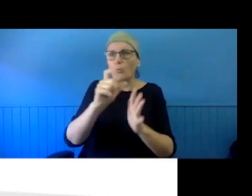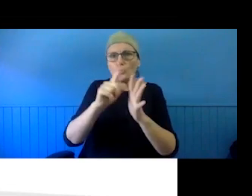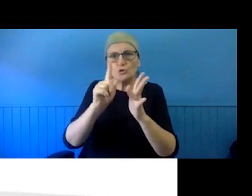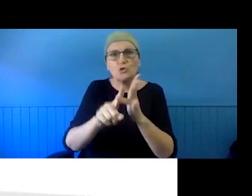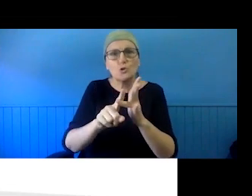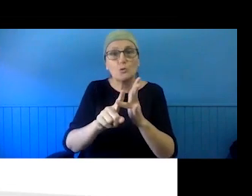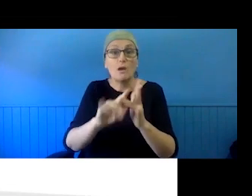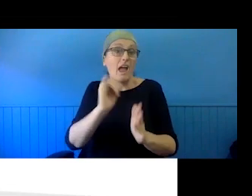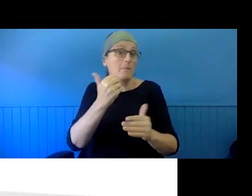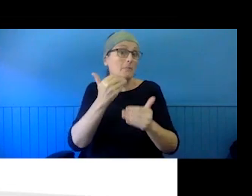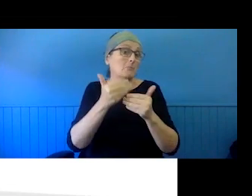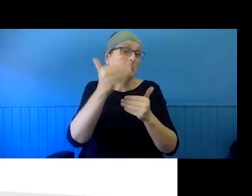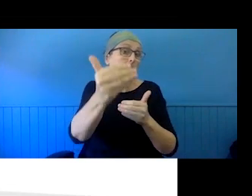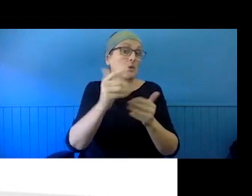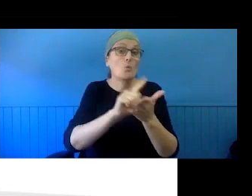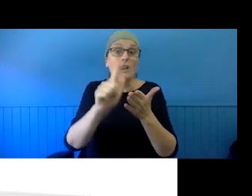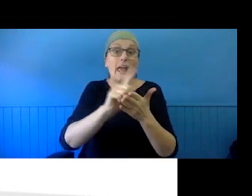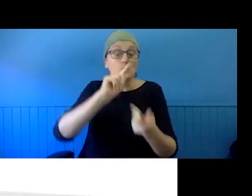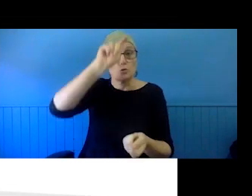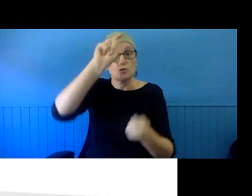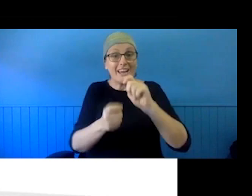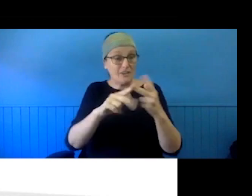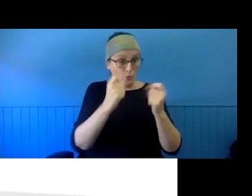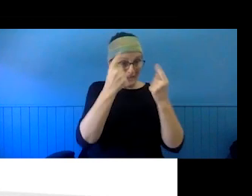about building audiences and getting people to align with your view of